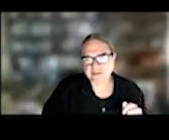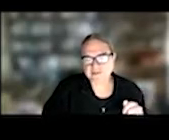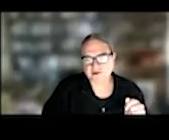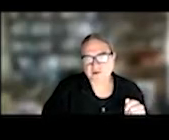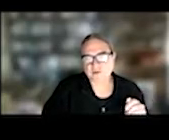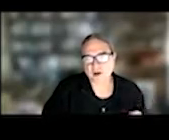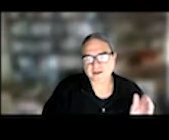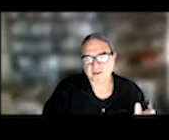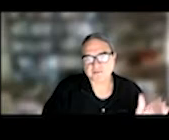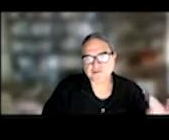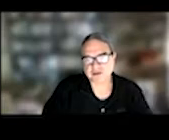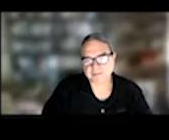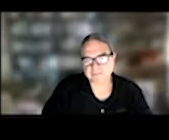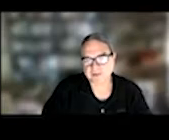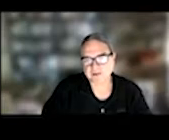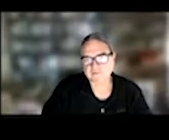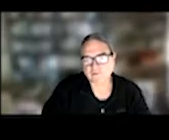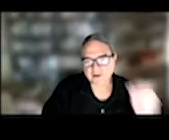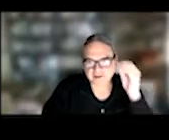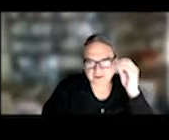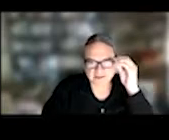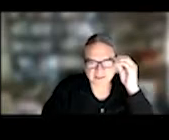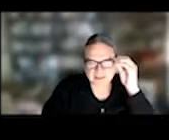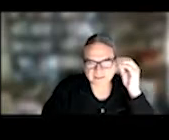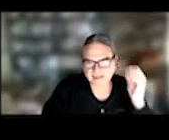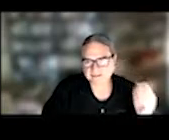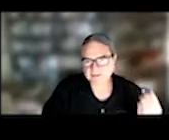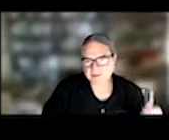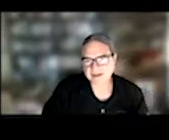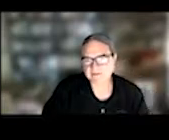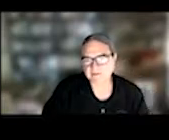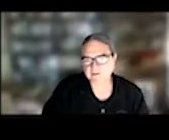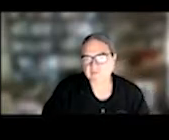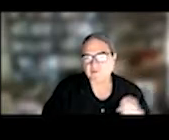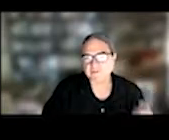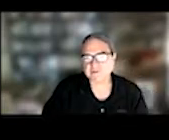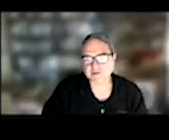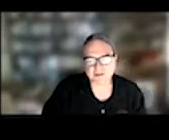sister walking Upstream for American Indians and Alaska natives we have to look further Upstream